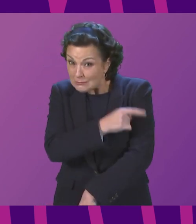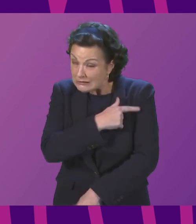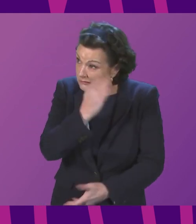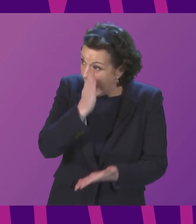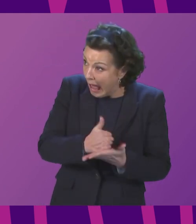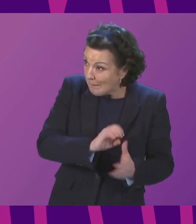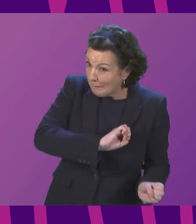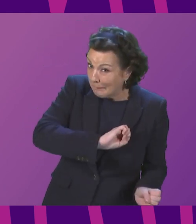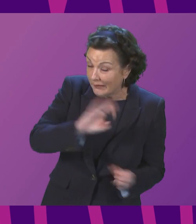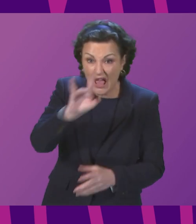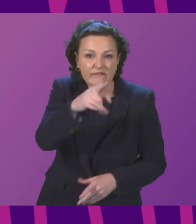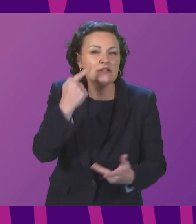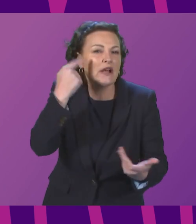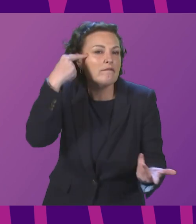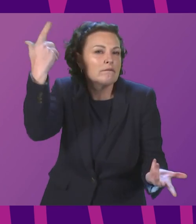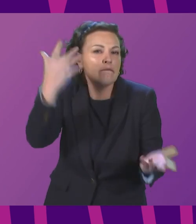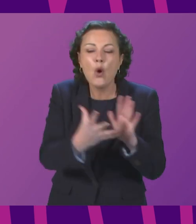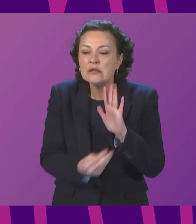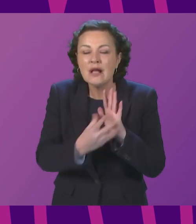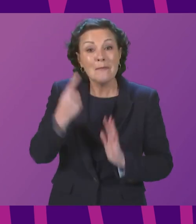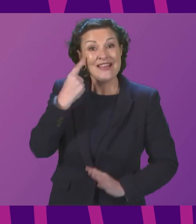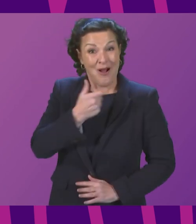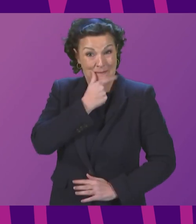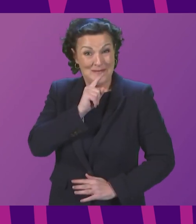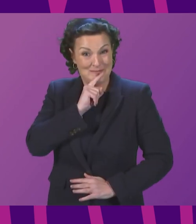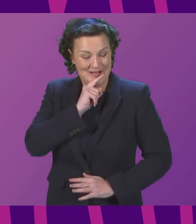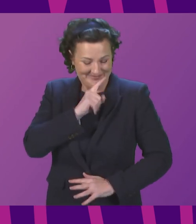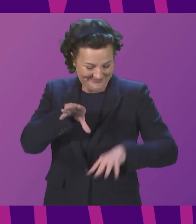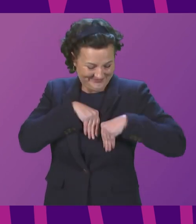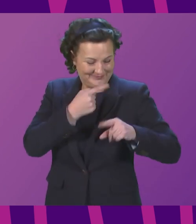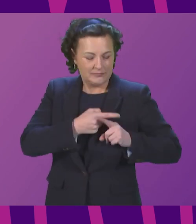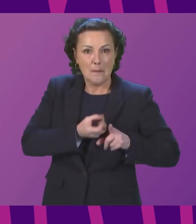spread from younger age groups, in which the risk of falling seriously ill from Covid has